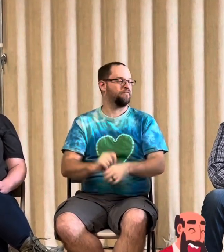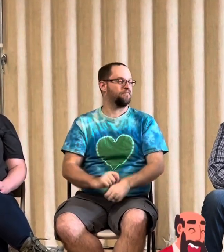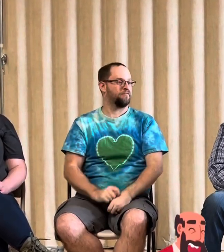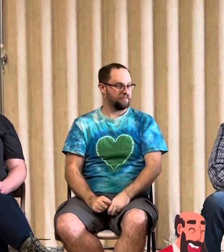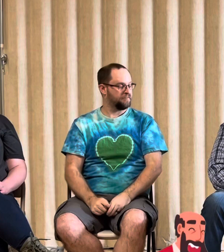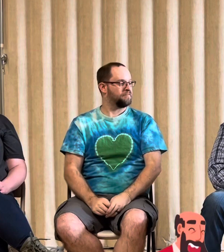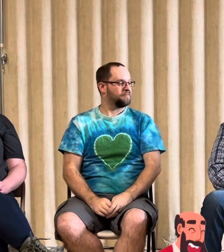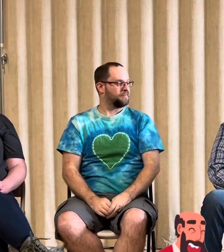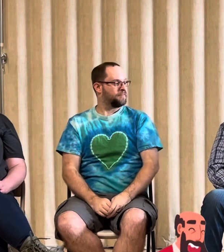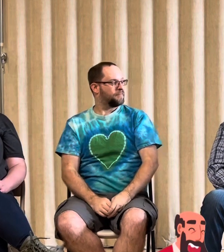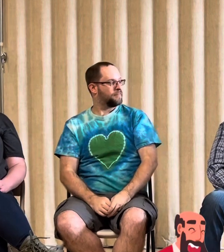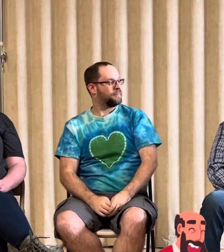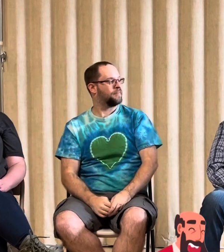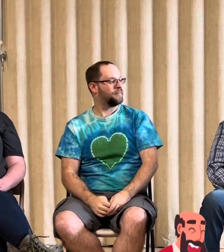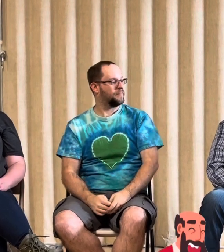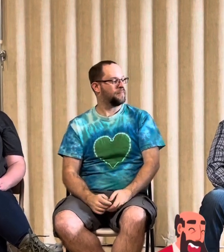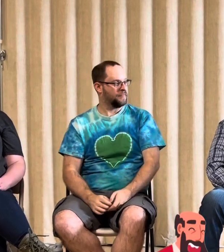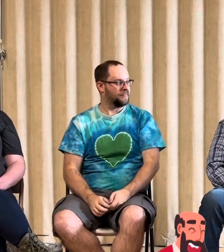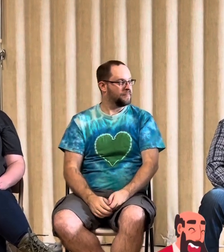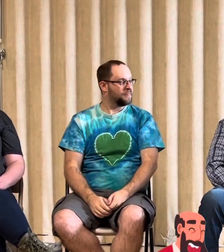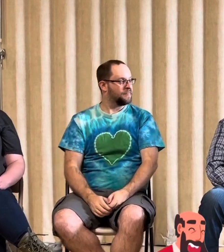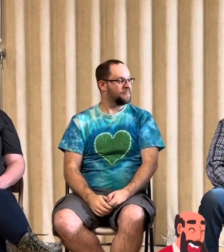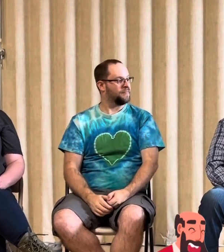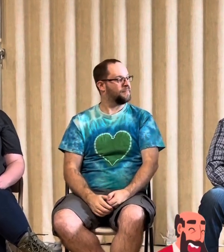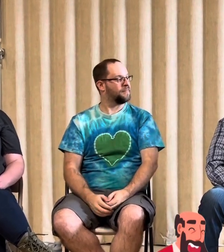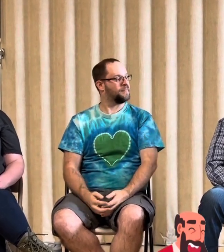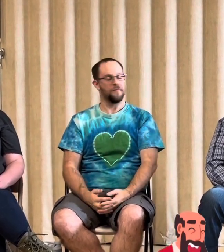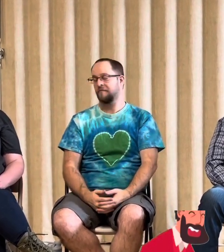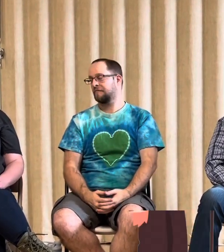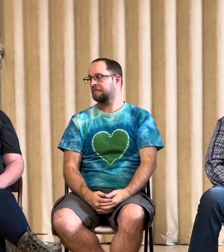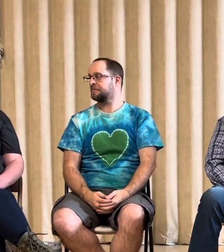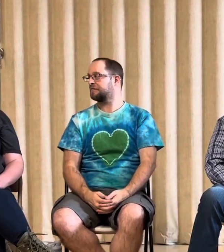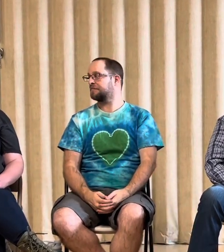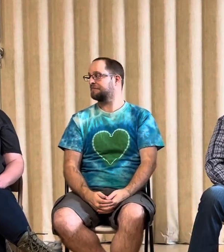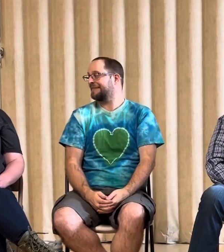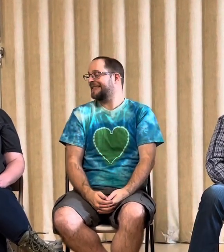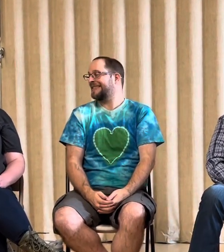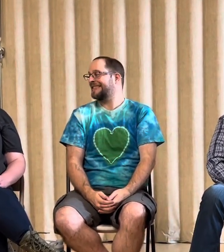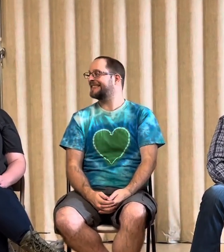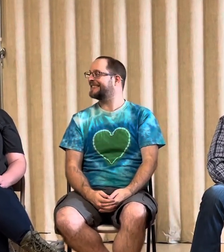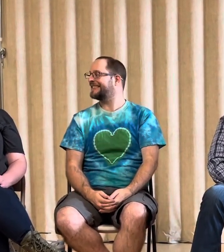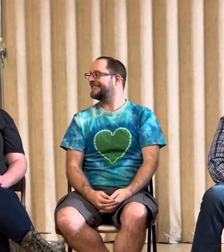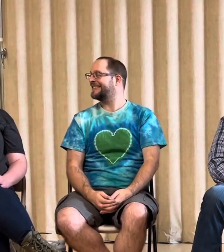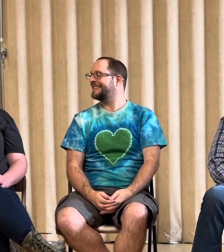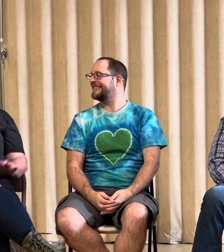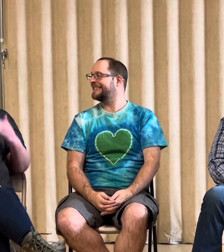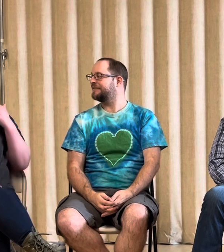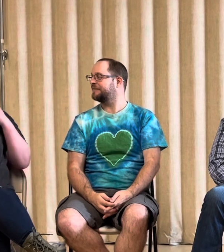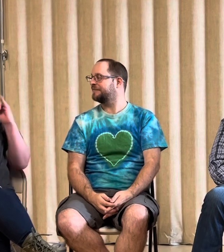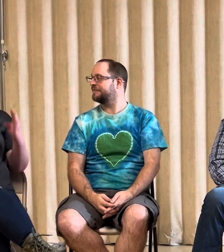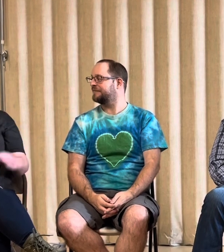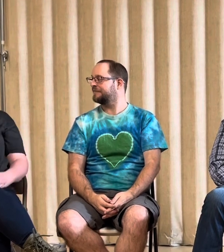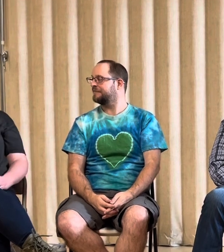🎶🎶 BUSTER: No way? CALI: Way. You can make-believe it happens, or pretend that something's true.